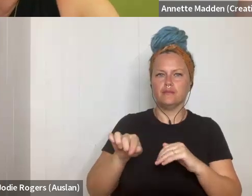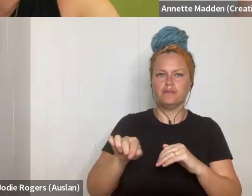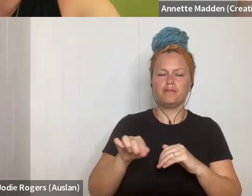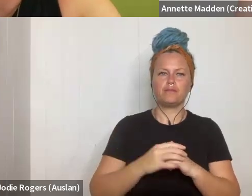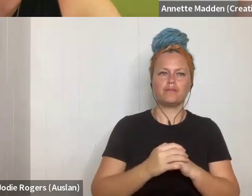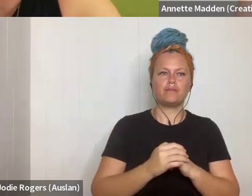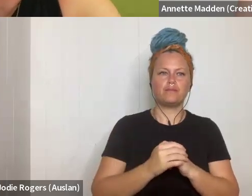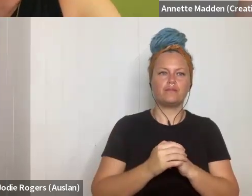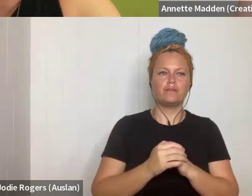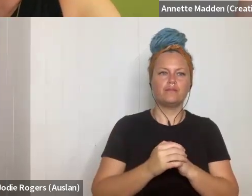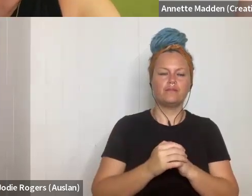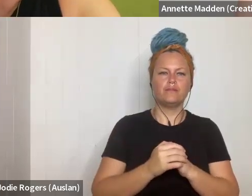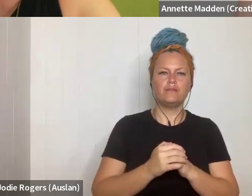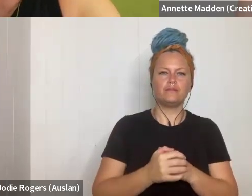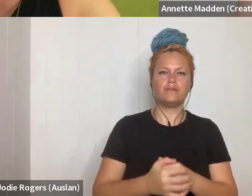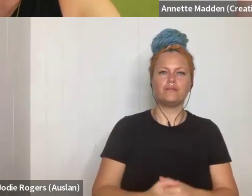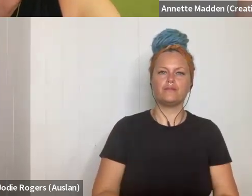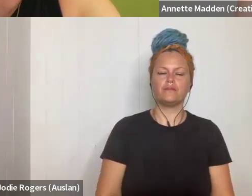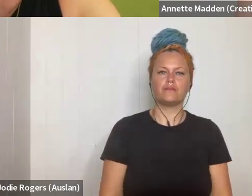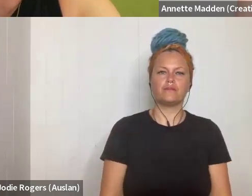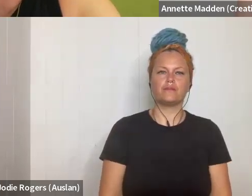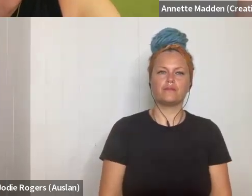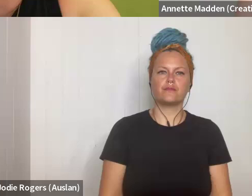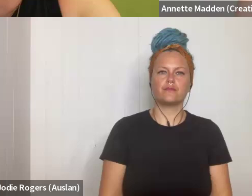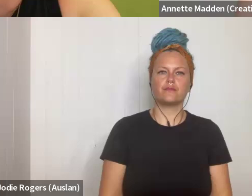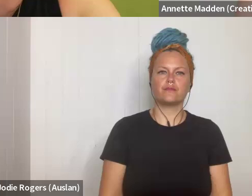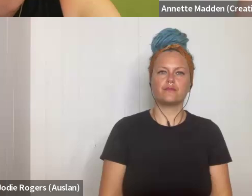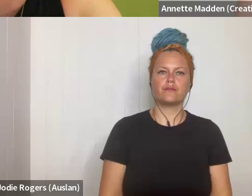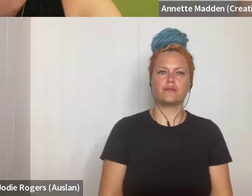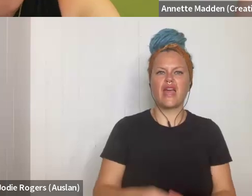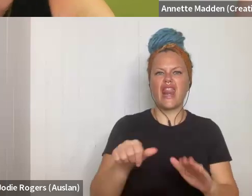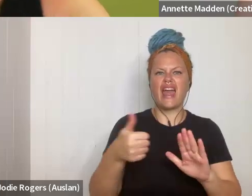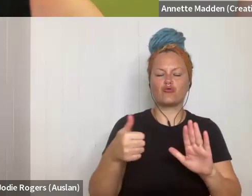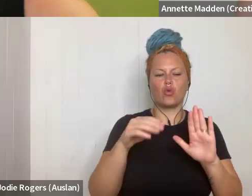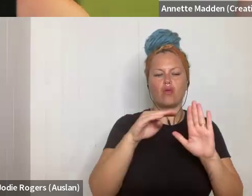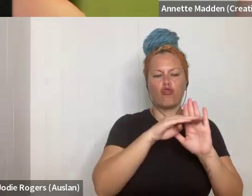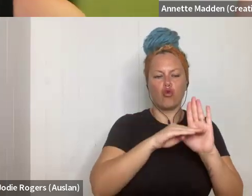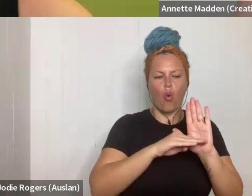I might put some links